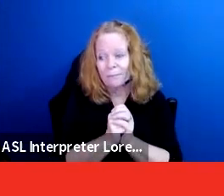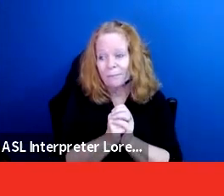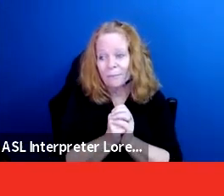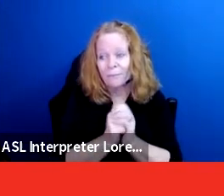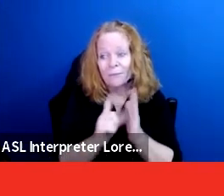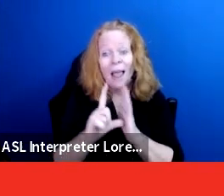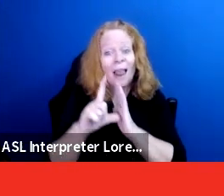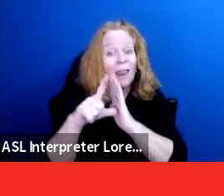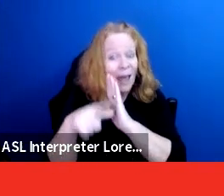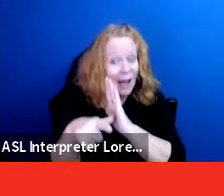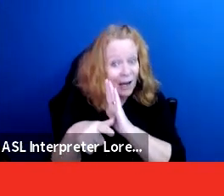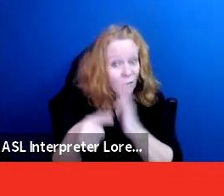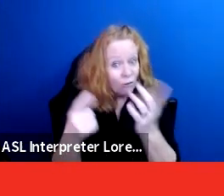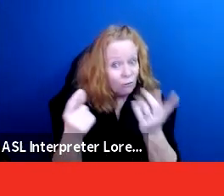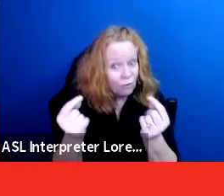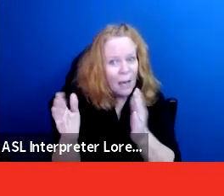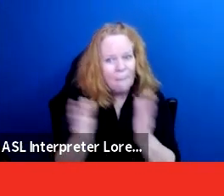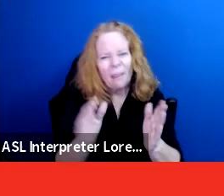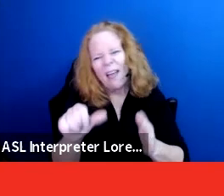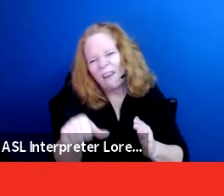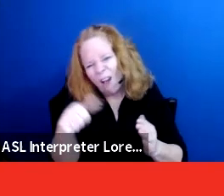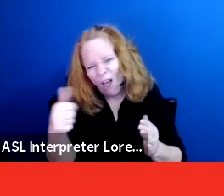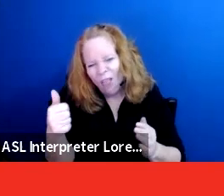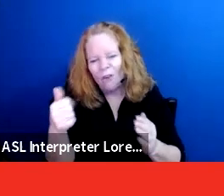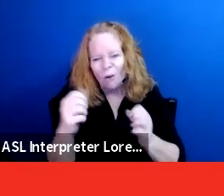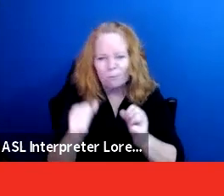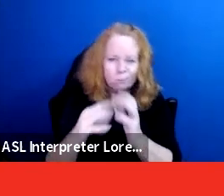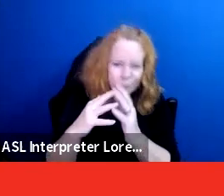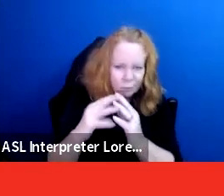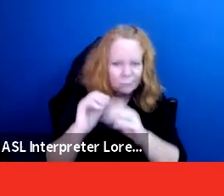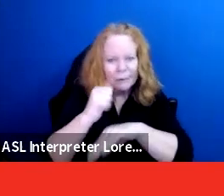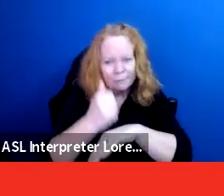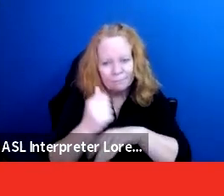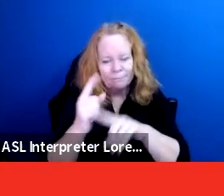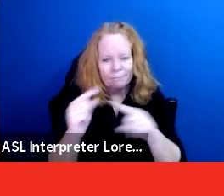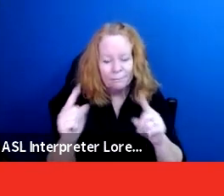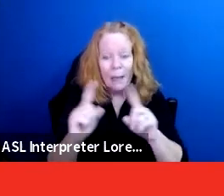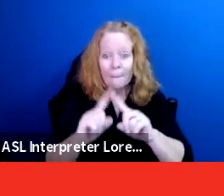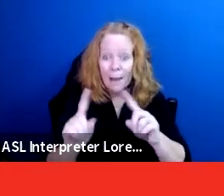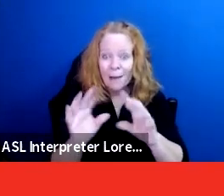to definitely plan for other implementations but it's still important to know where you're going to